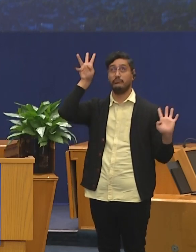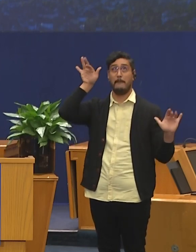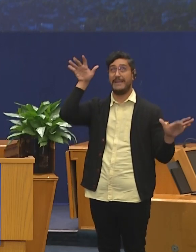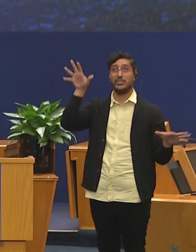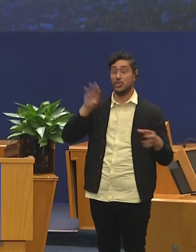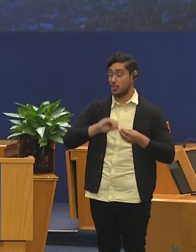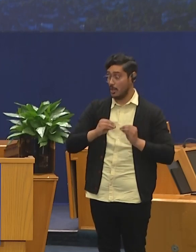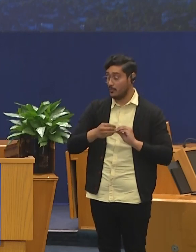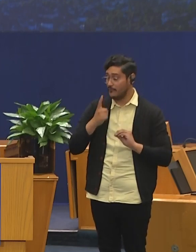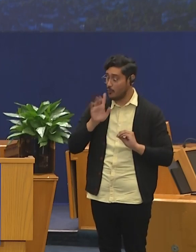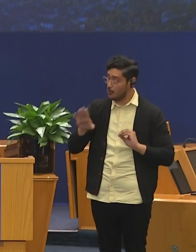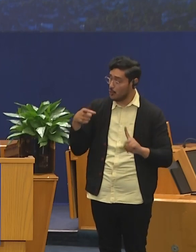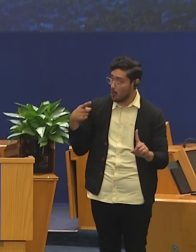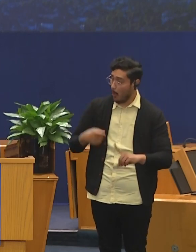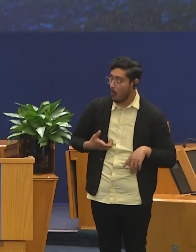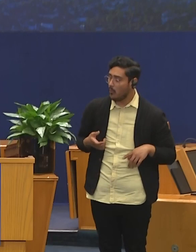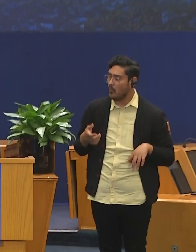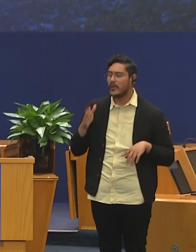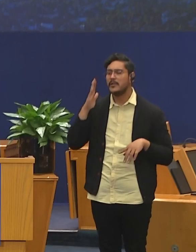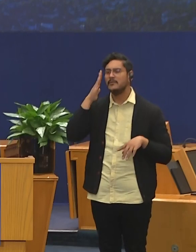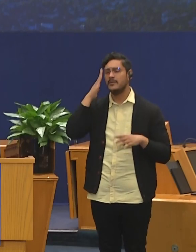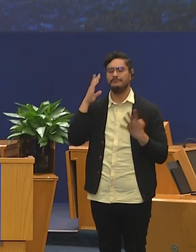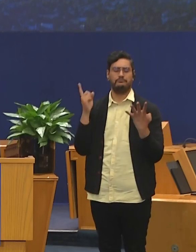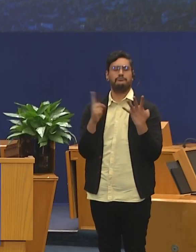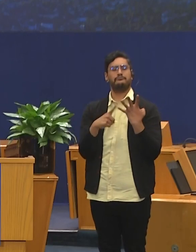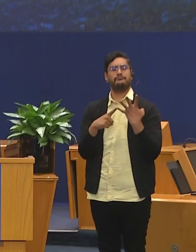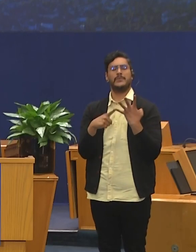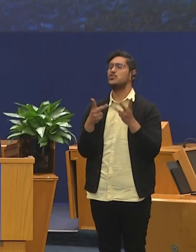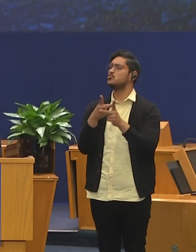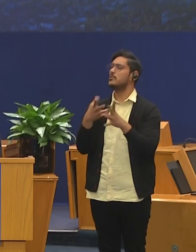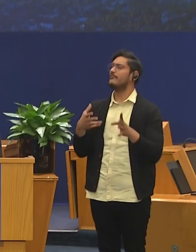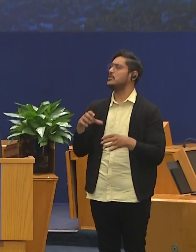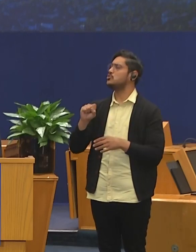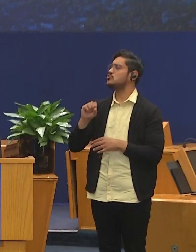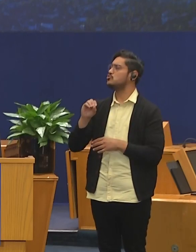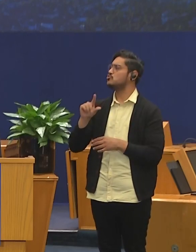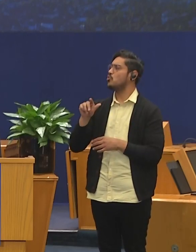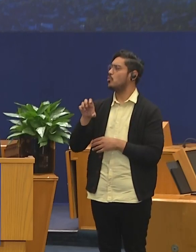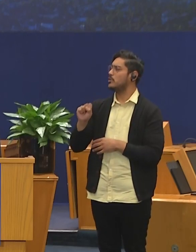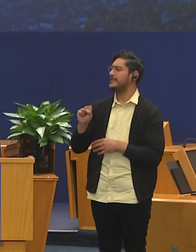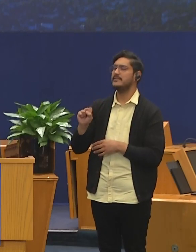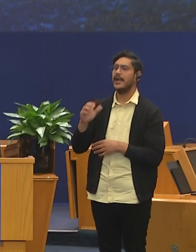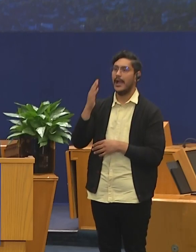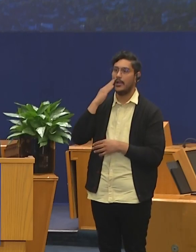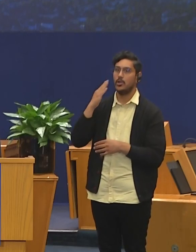DO YOU HAVE A MAGICAL NUMBER FOR YOUR GOAL?